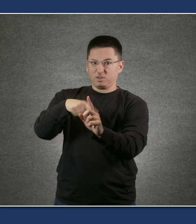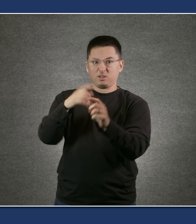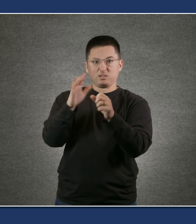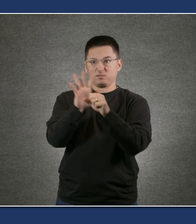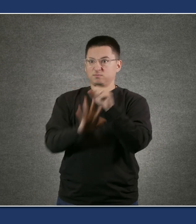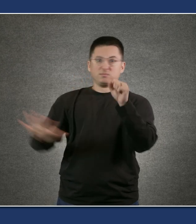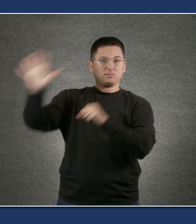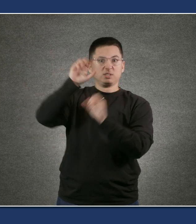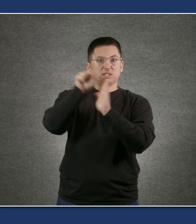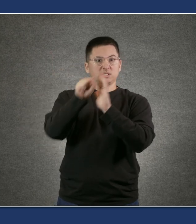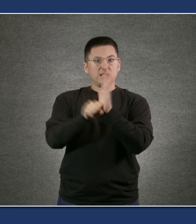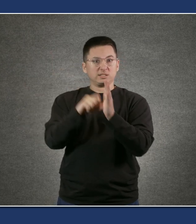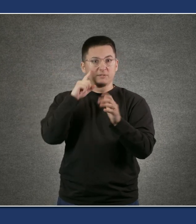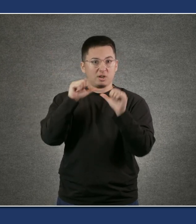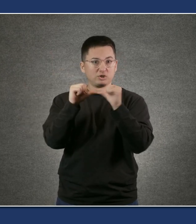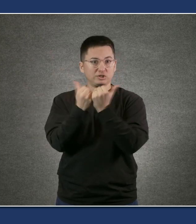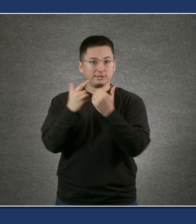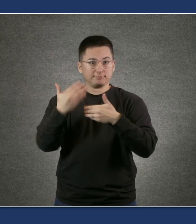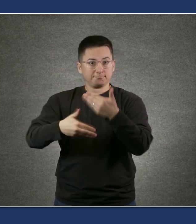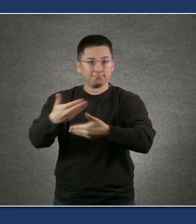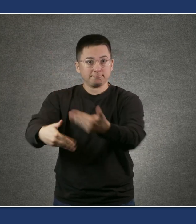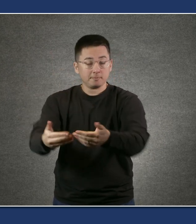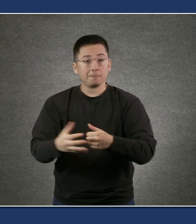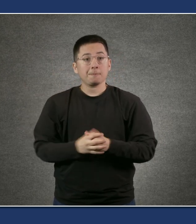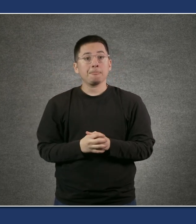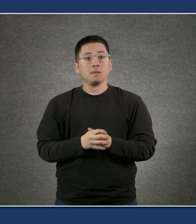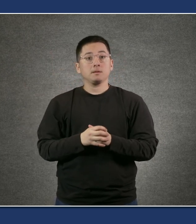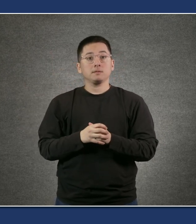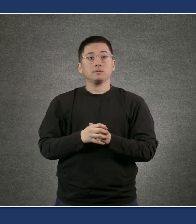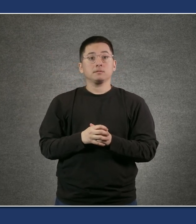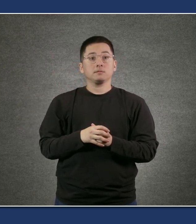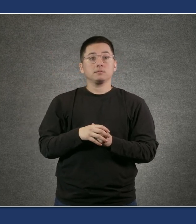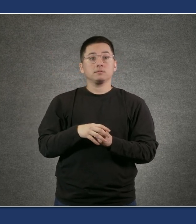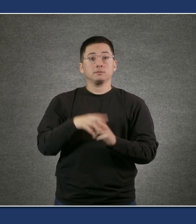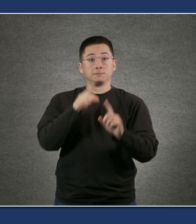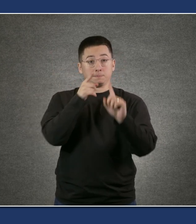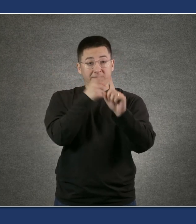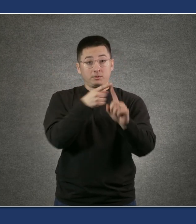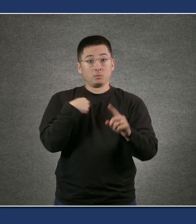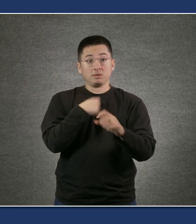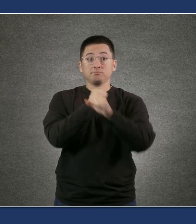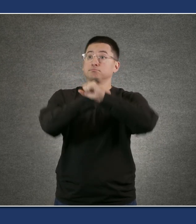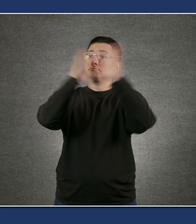Specifically, we imagined individuals formally resigned to sending their PCAs to the store